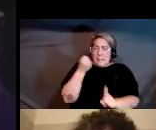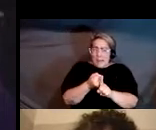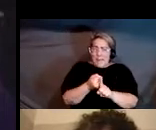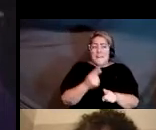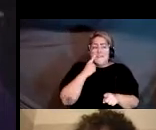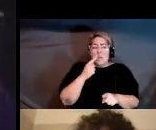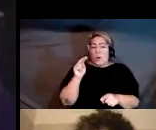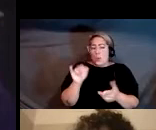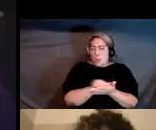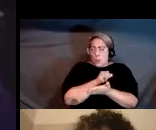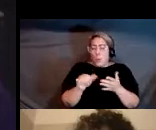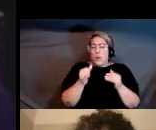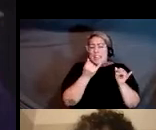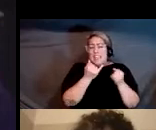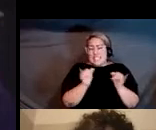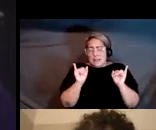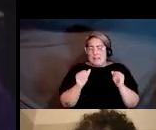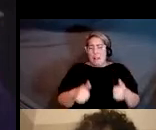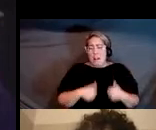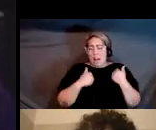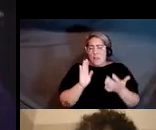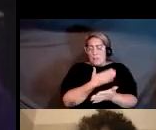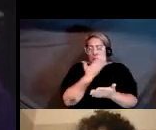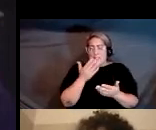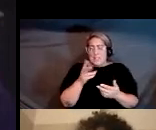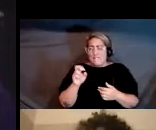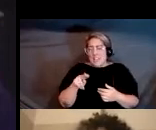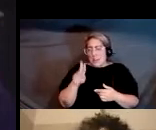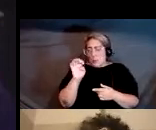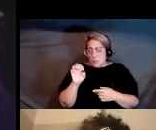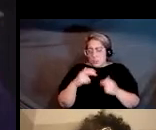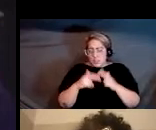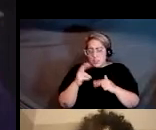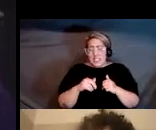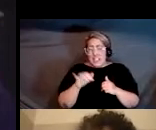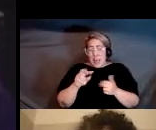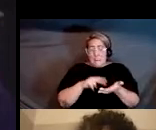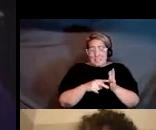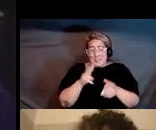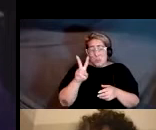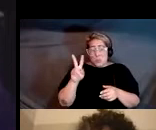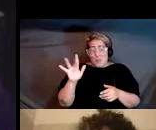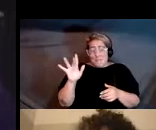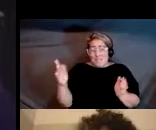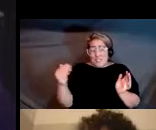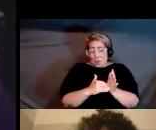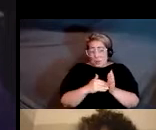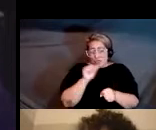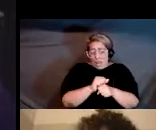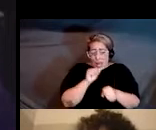25,000 jobs. $725 million in wages.